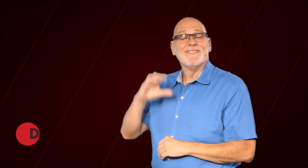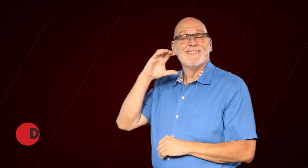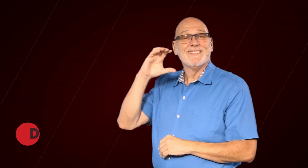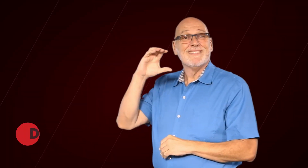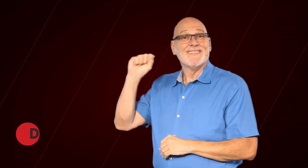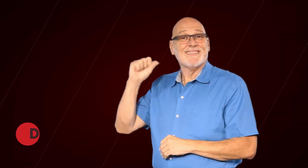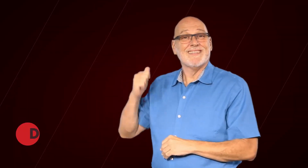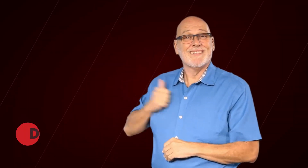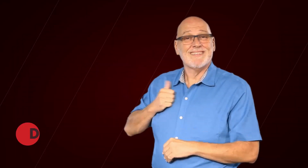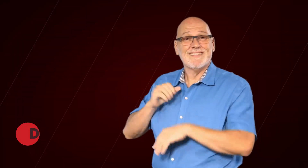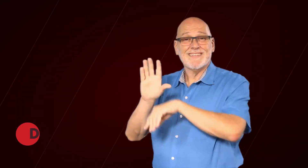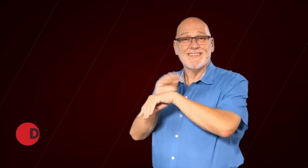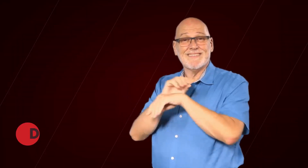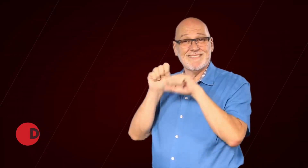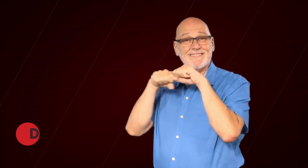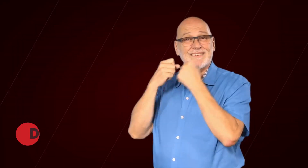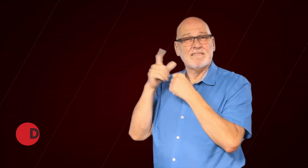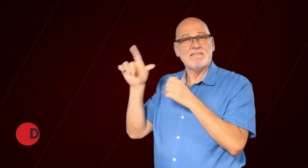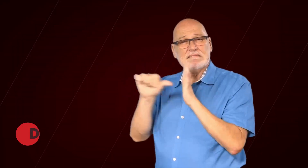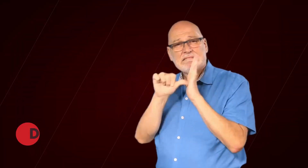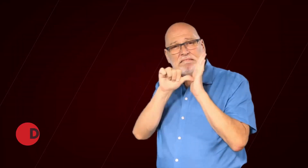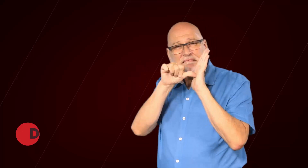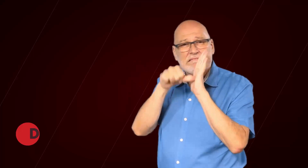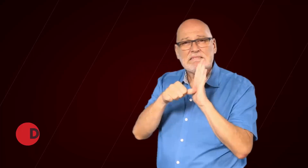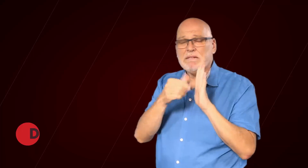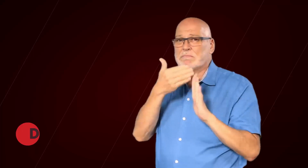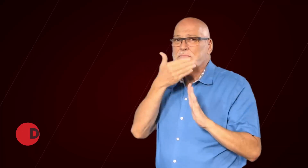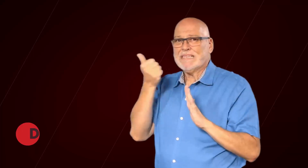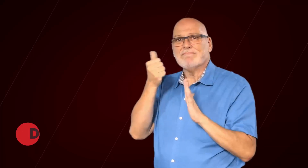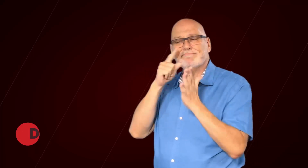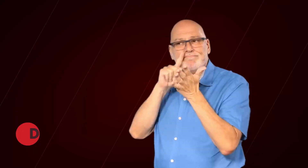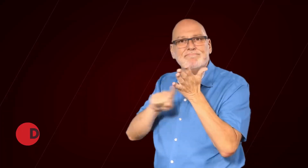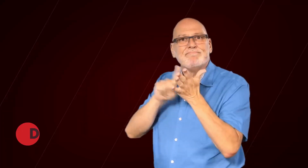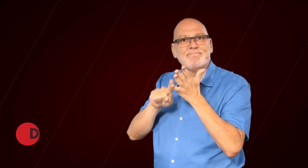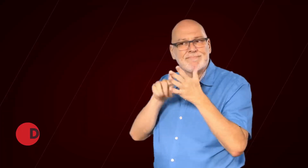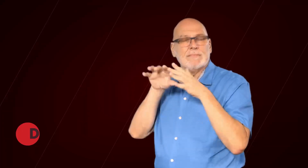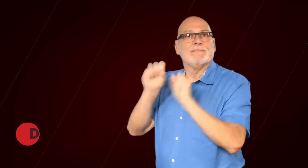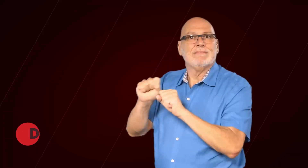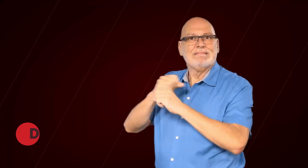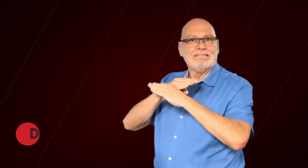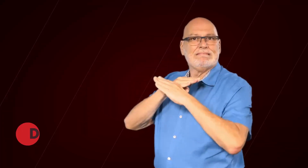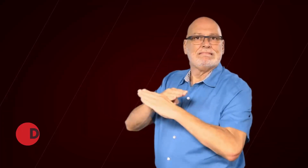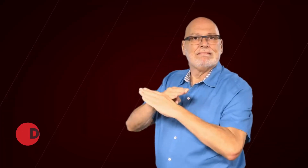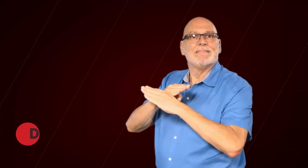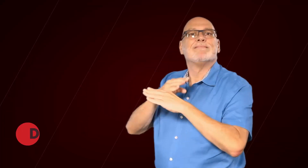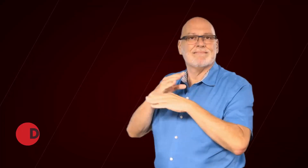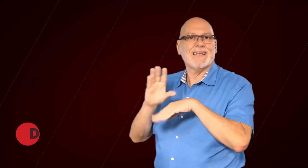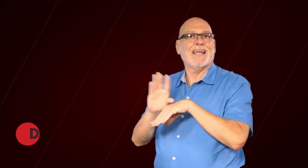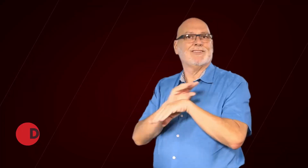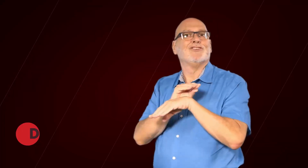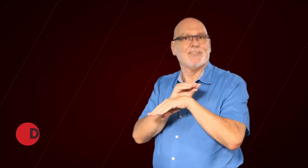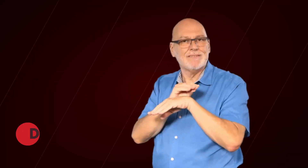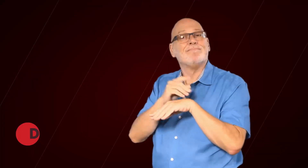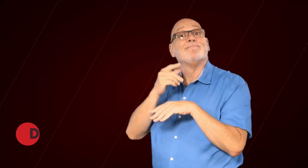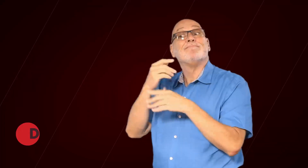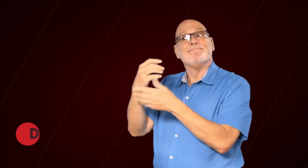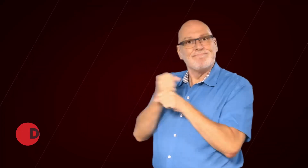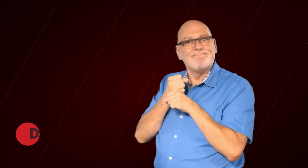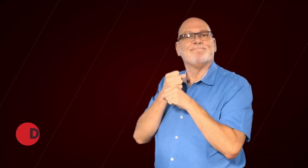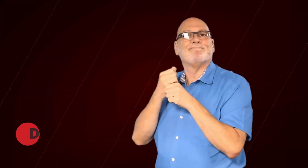The Canadian Cancer Society emphasises early detection is important to get access to